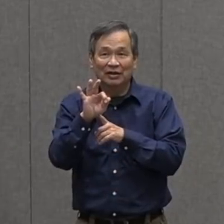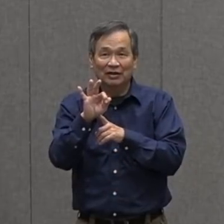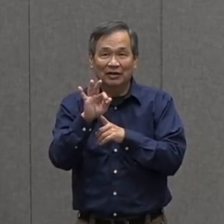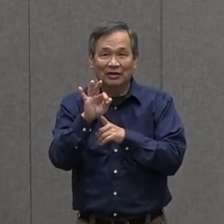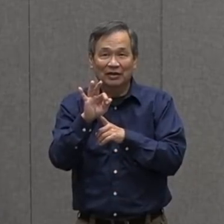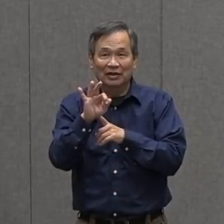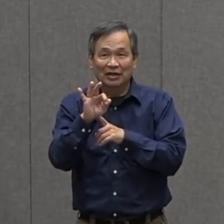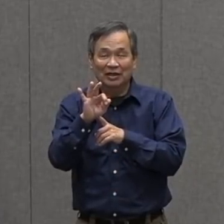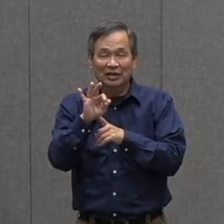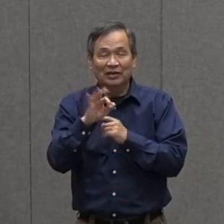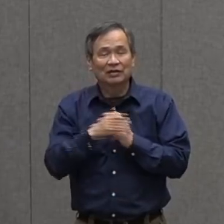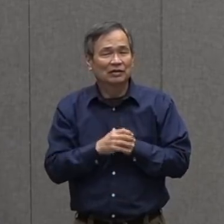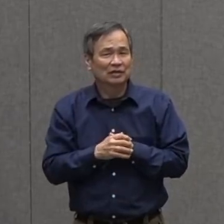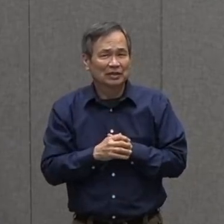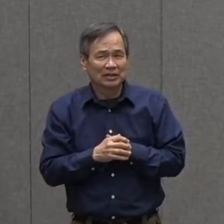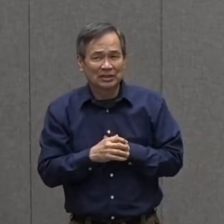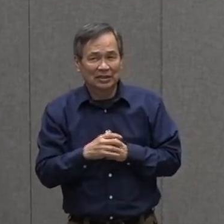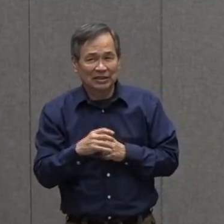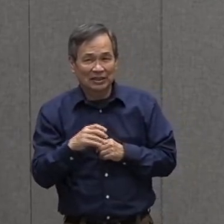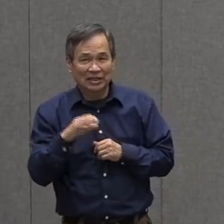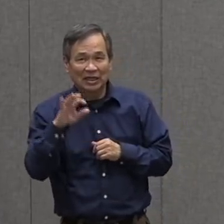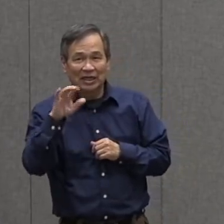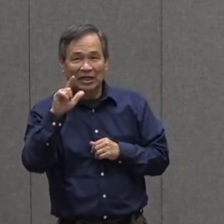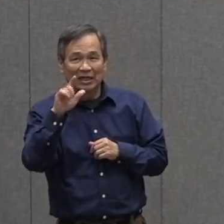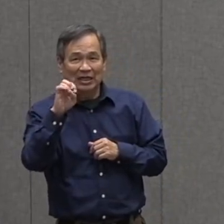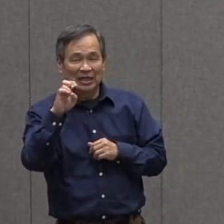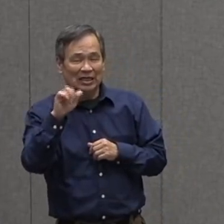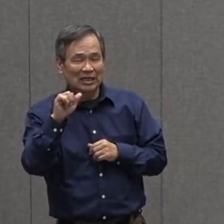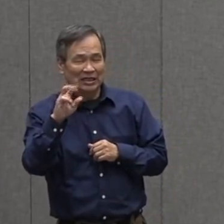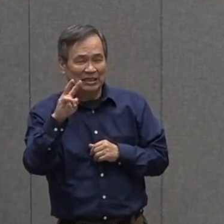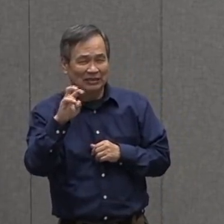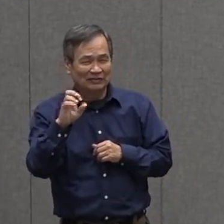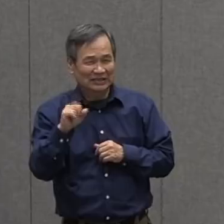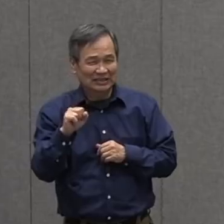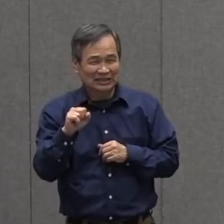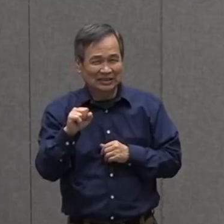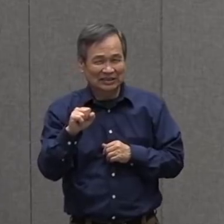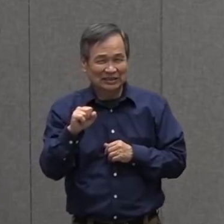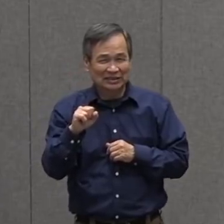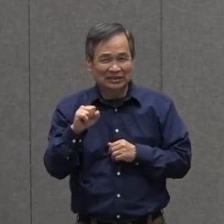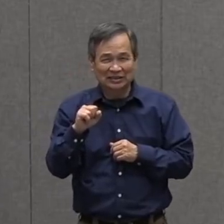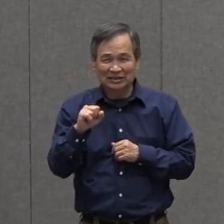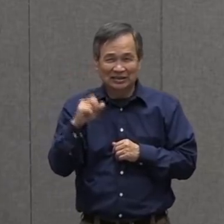Say that with me into the TV, leafs. Wow, that sounds kind of funny, doesn't it?